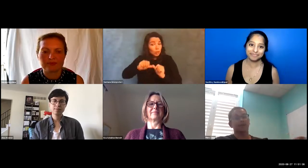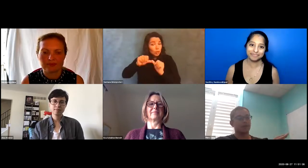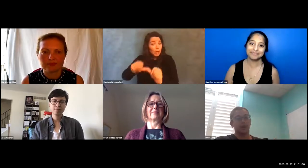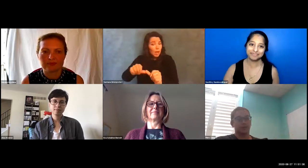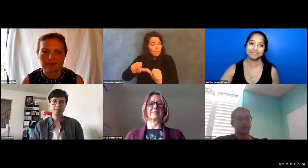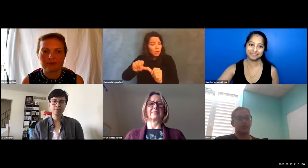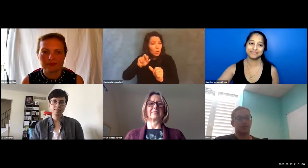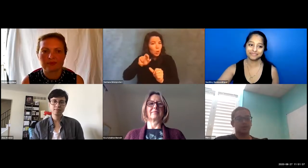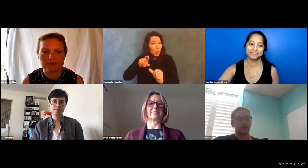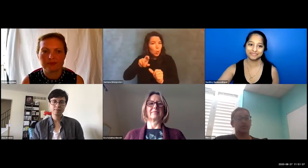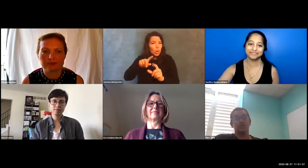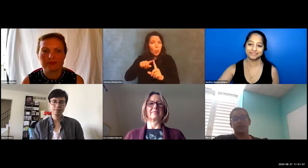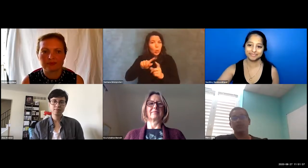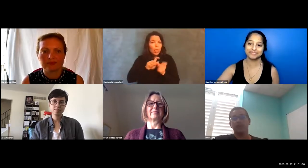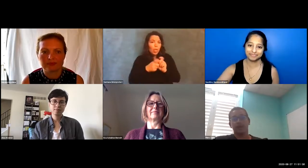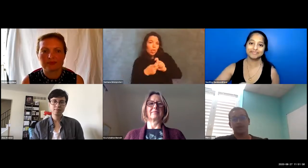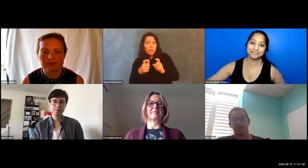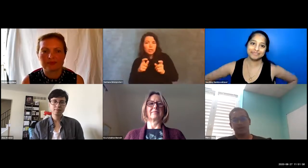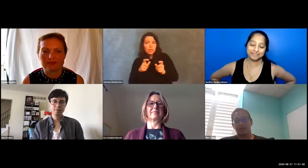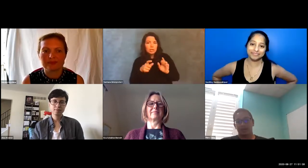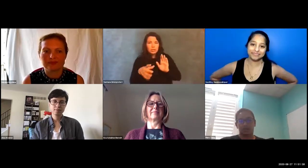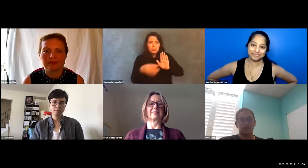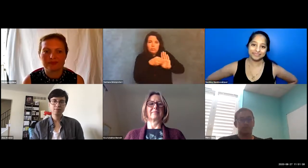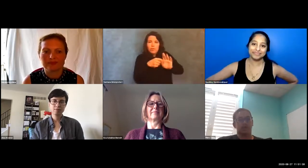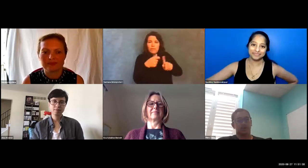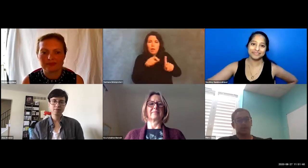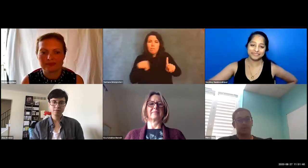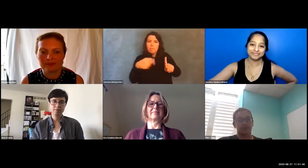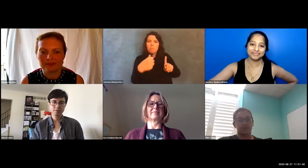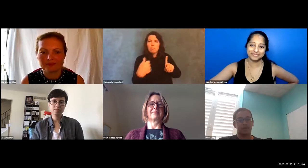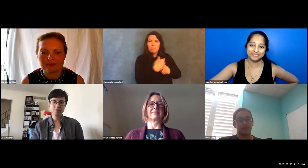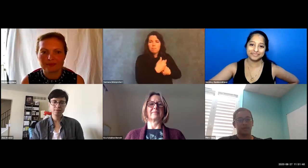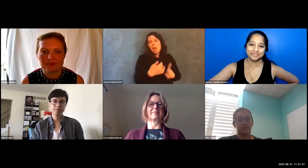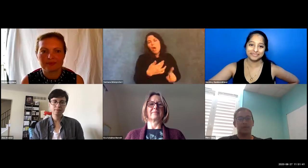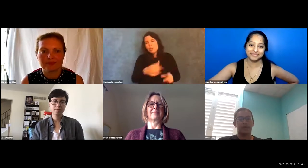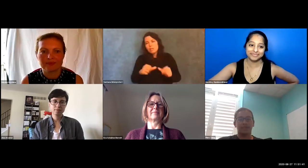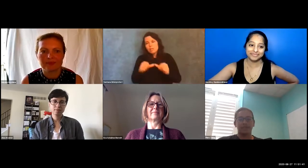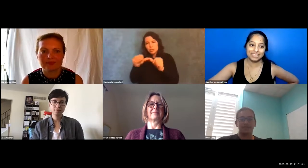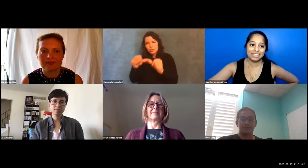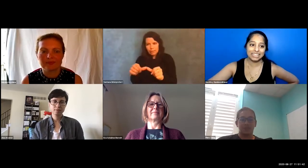And usually it survives. So probably the same word order, yes.